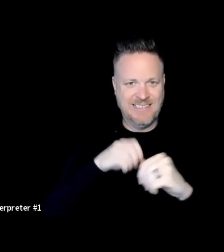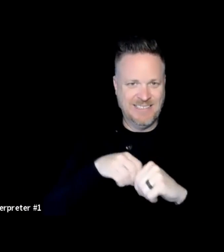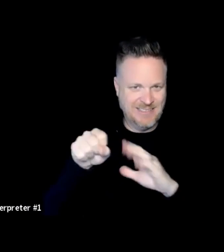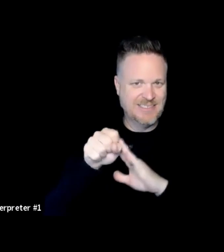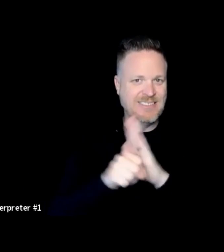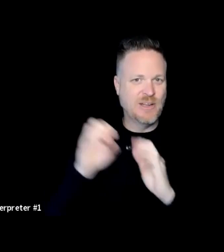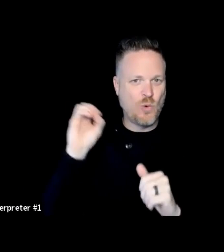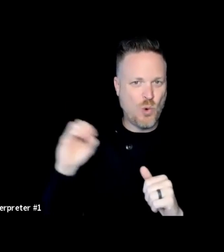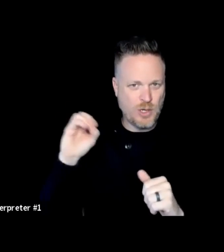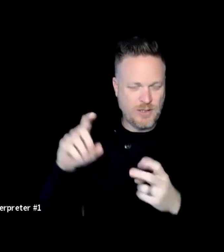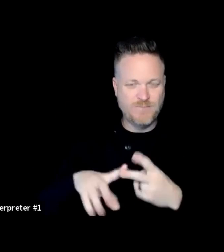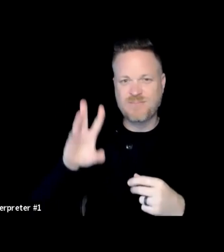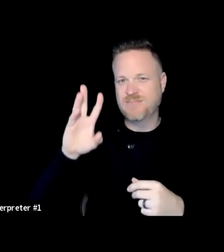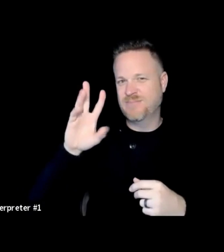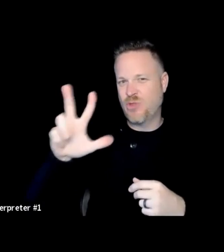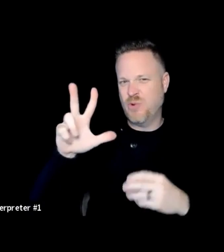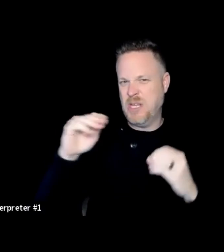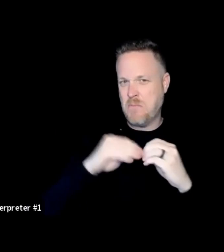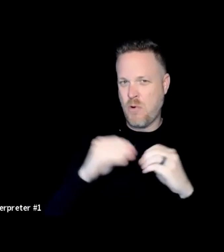Another three are in the works this legislative session.